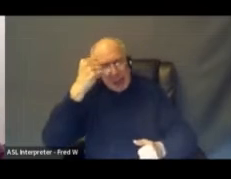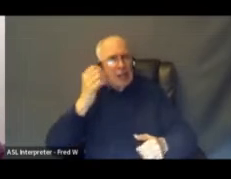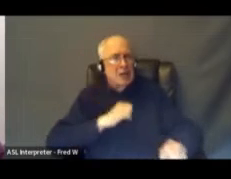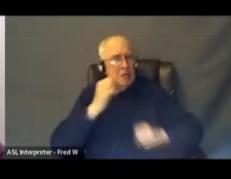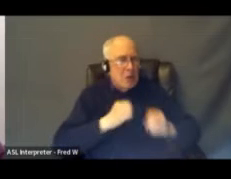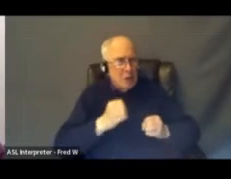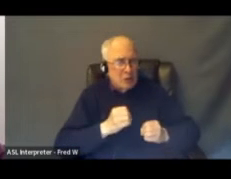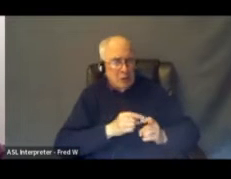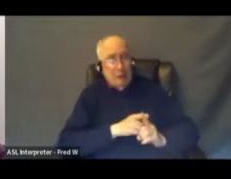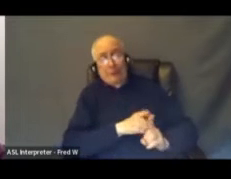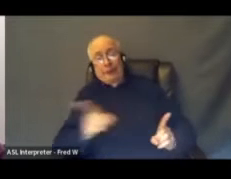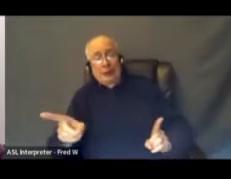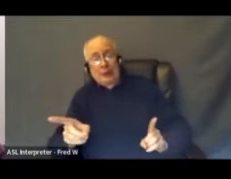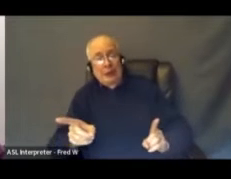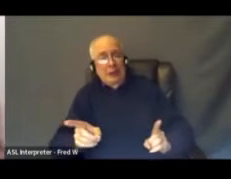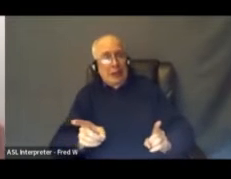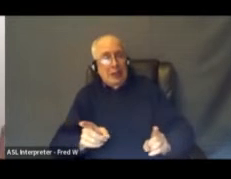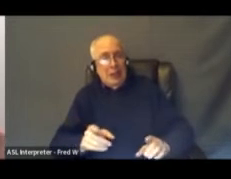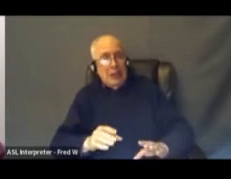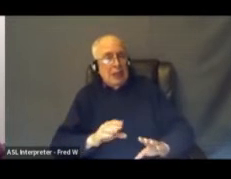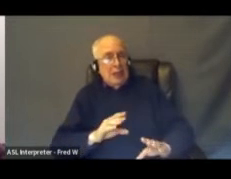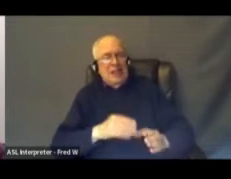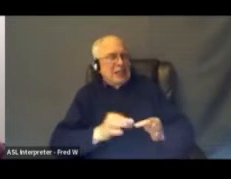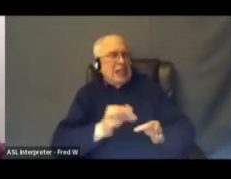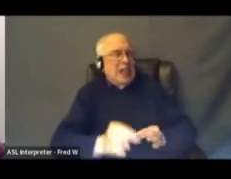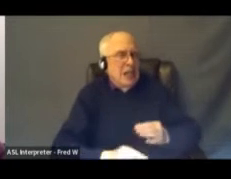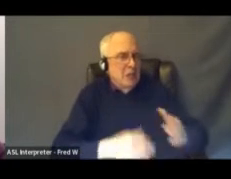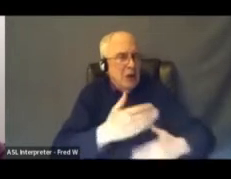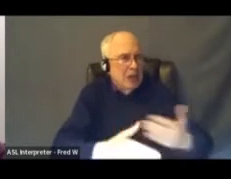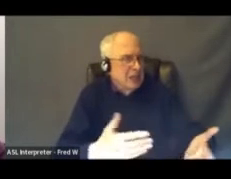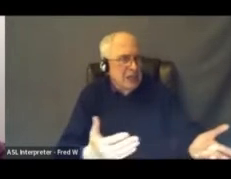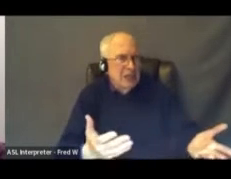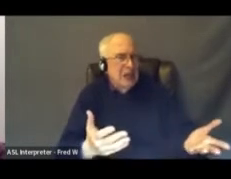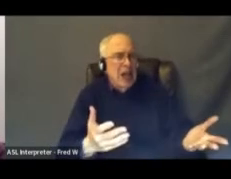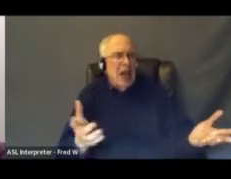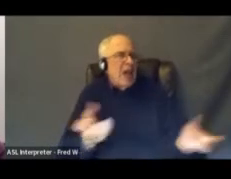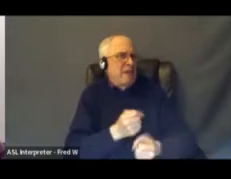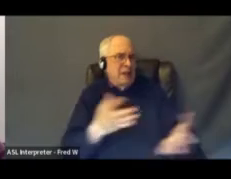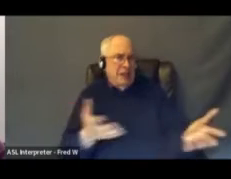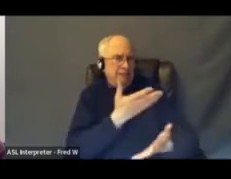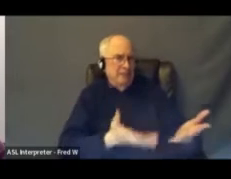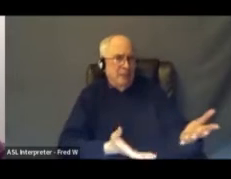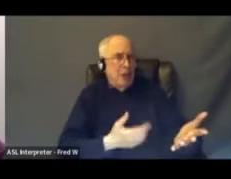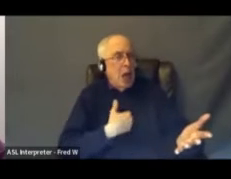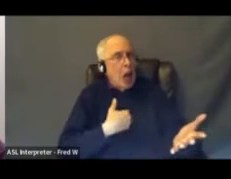inhibition, delayed processing, all kinds. I do offer to read out loud the symptoms